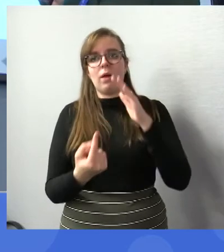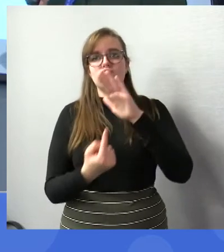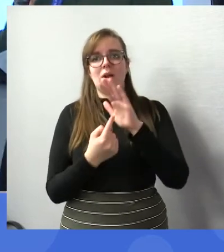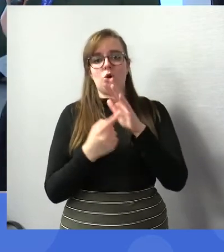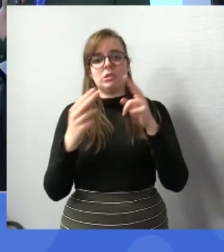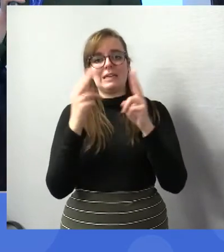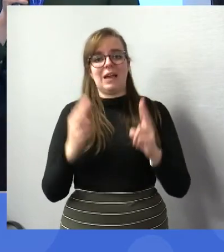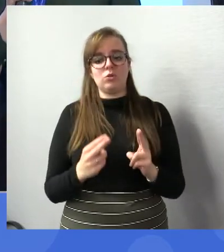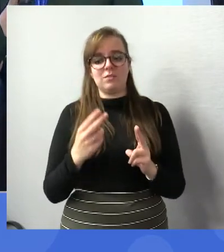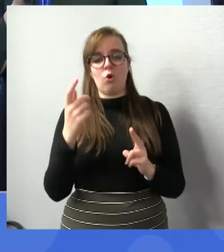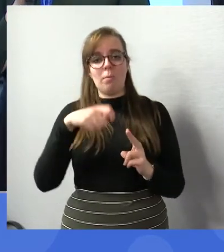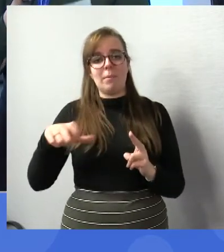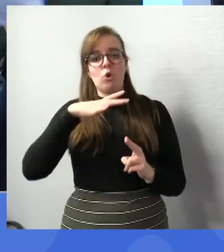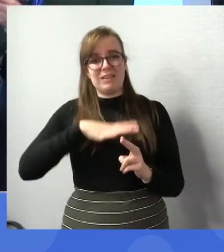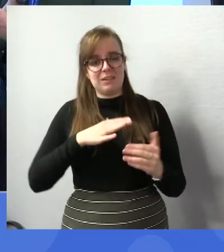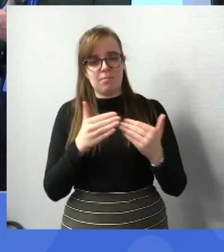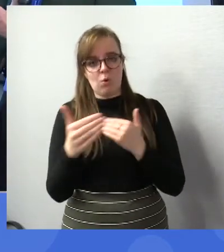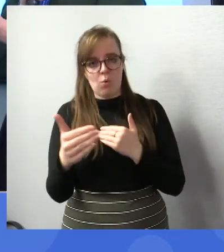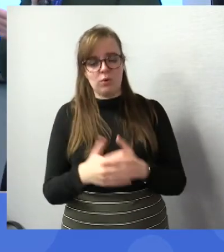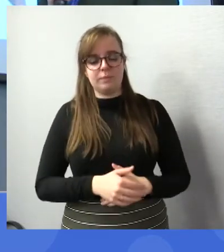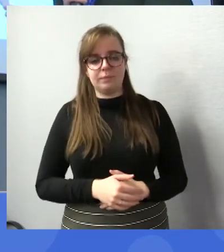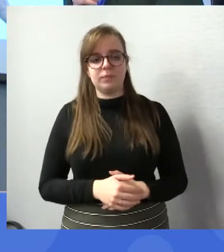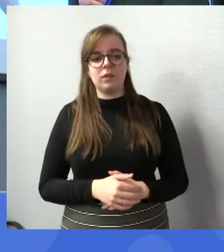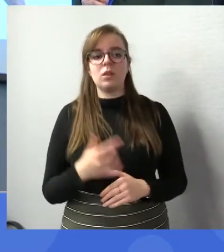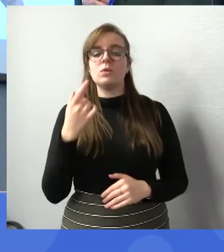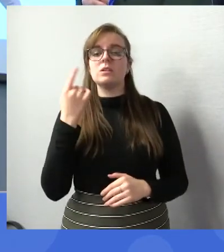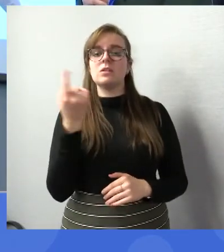there was a suggestion that that the statement taken could be taken out of